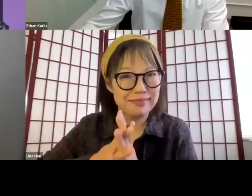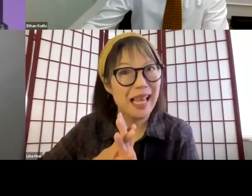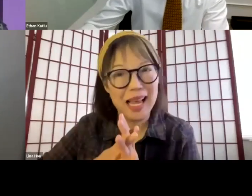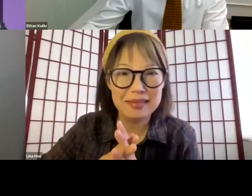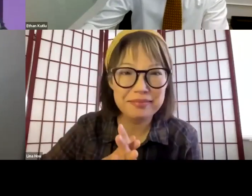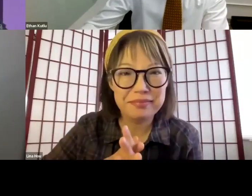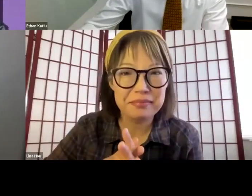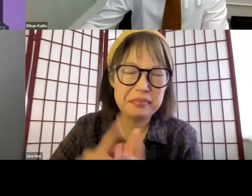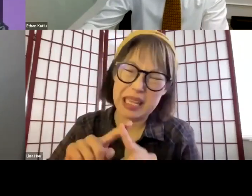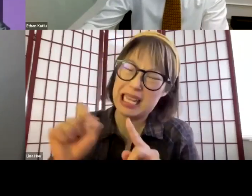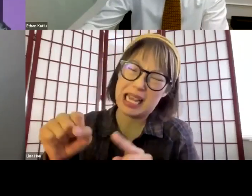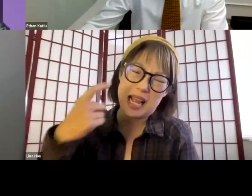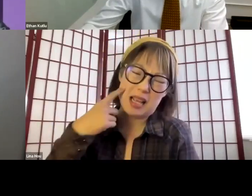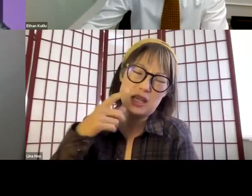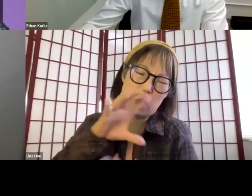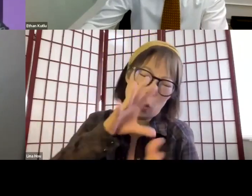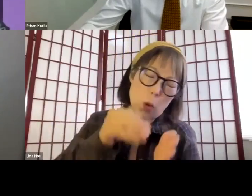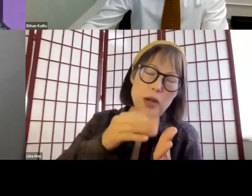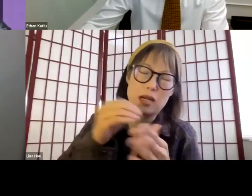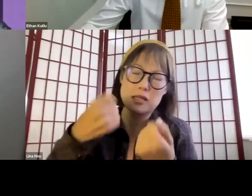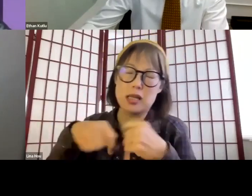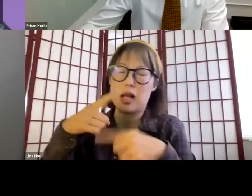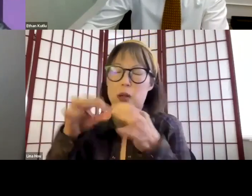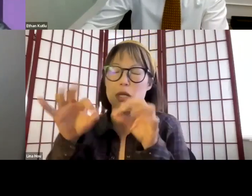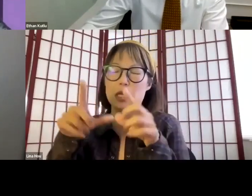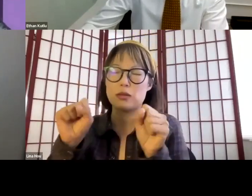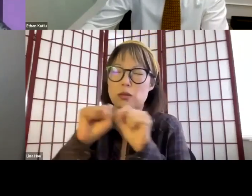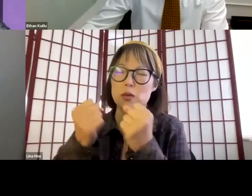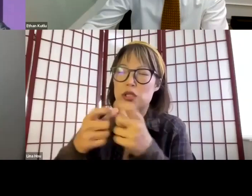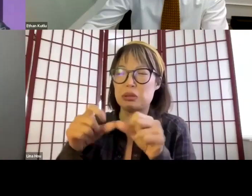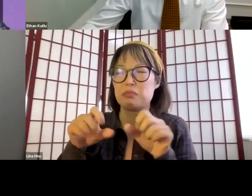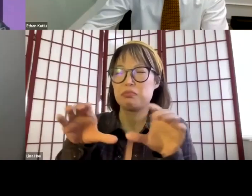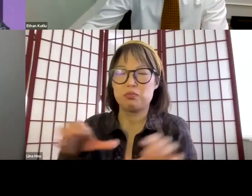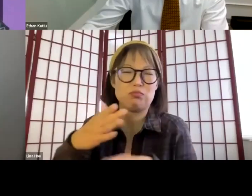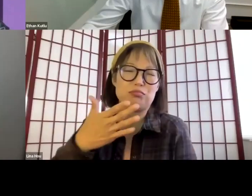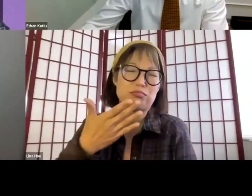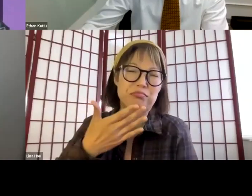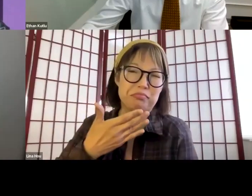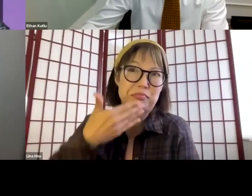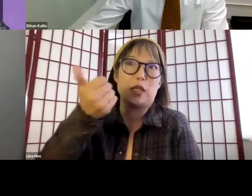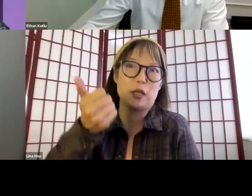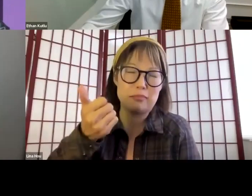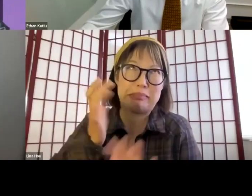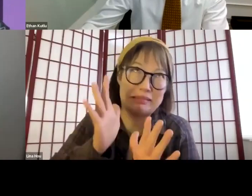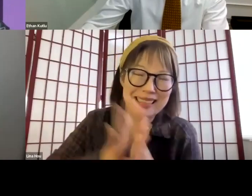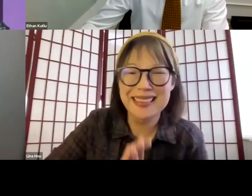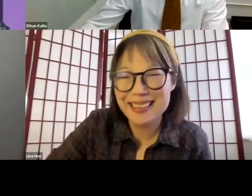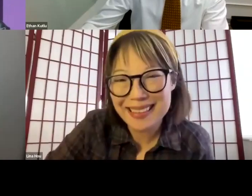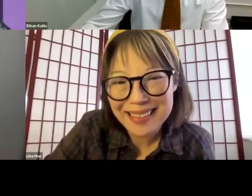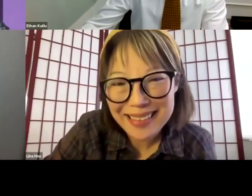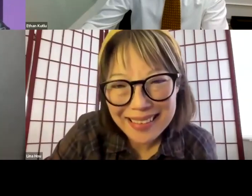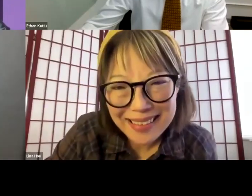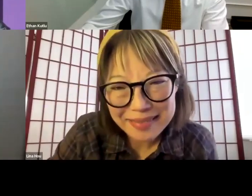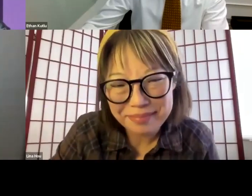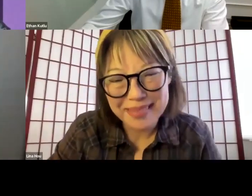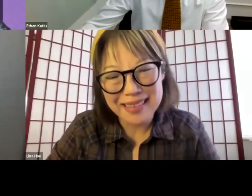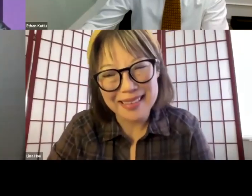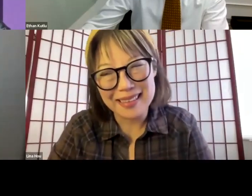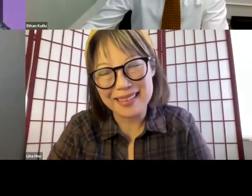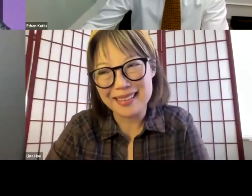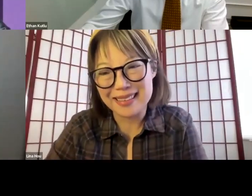So much. Yes. But yes, I think that corpus and sign language linguistics-- social and societal behaviors are really important to use.